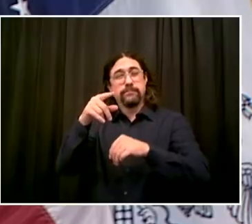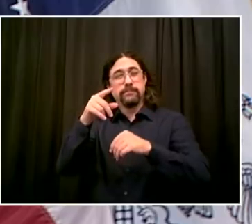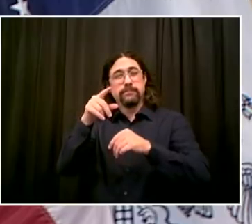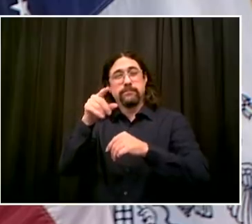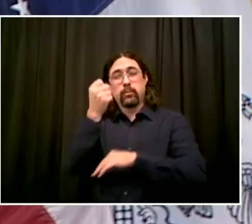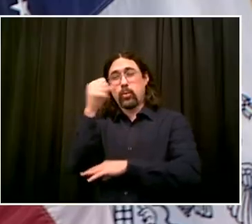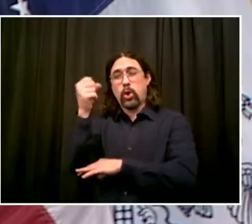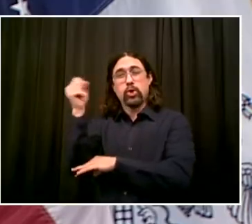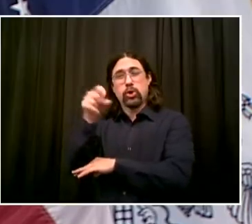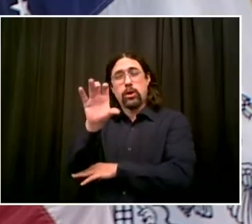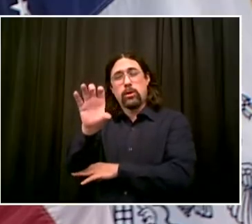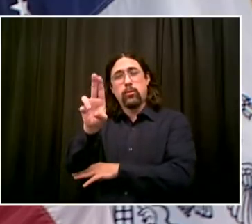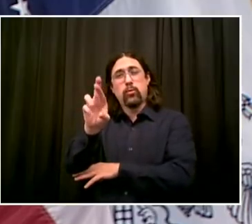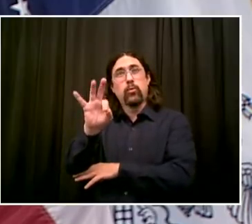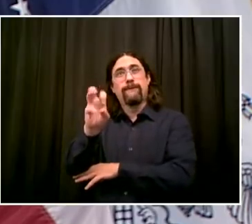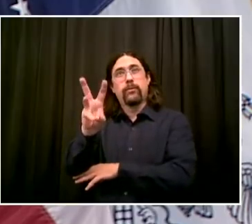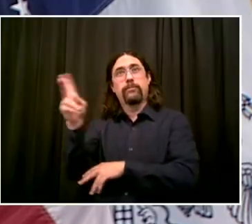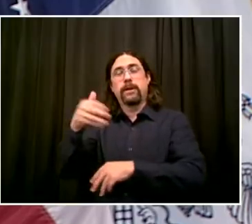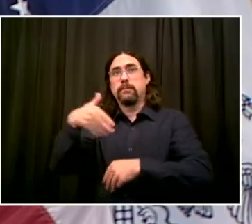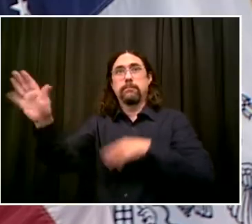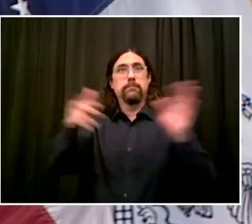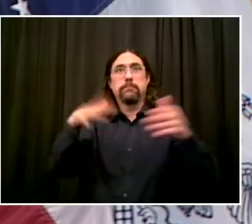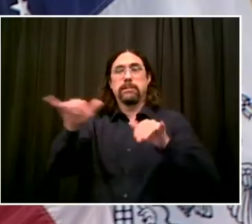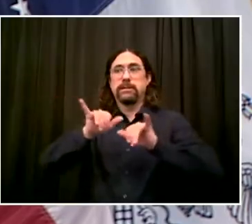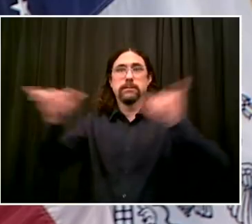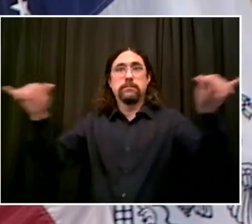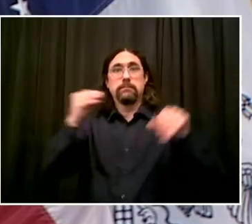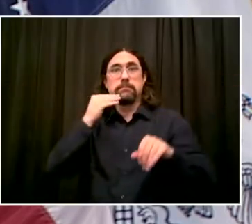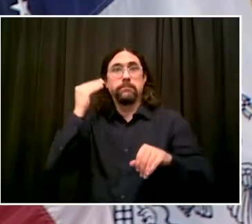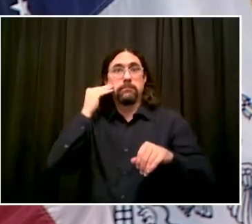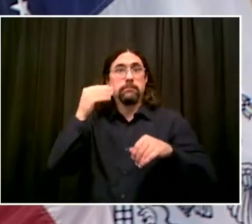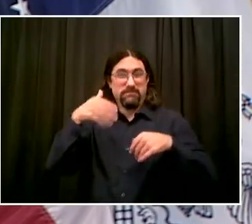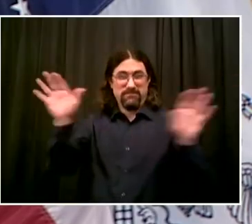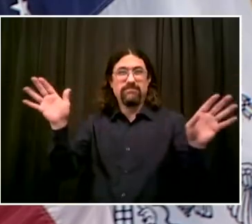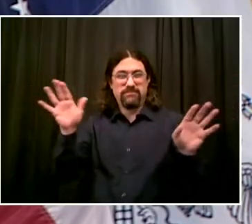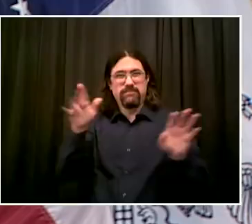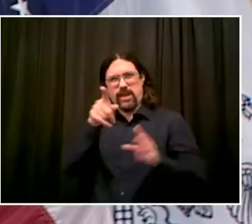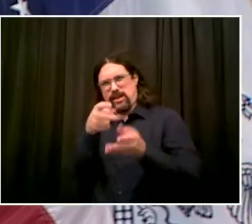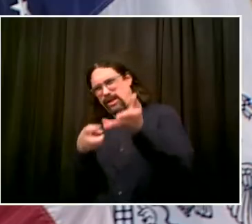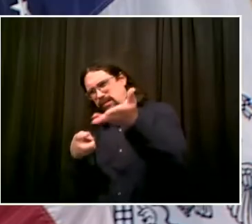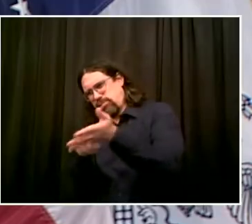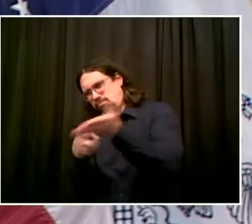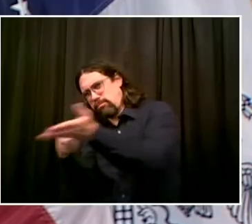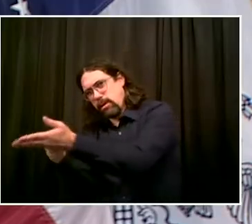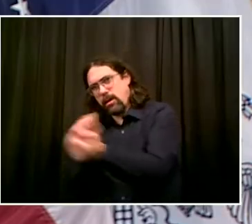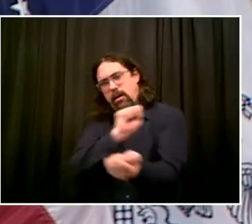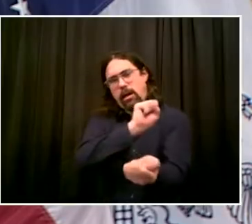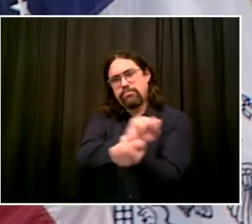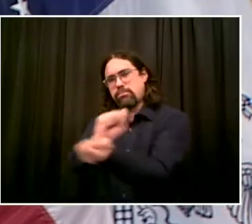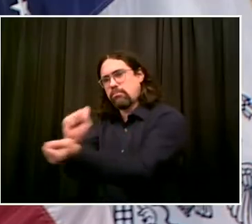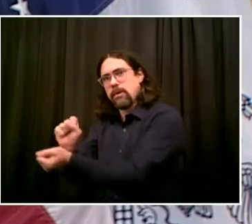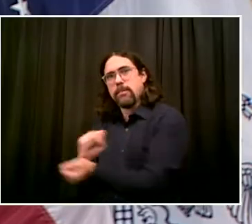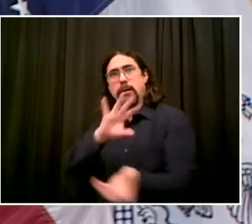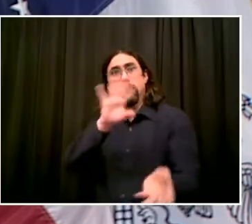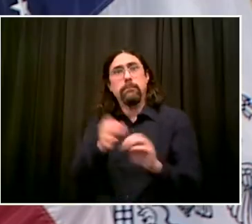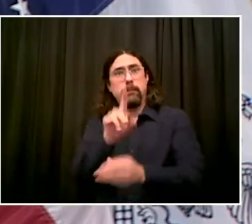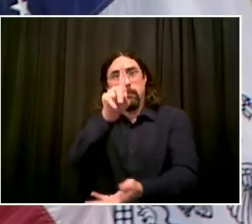THE CURFEW THAT WAS LATER RESCINDED? MANY OF THEM ERWE YSPHICALLY DETAINED BY POLICE, THEY HAD THEIR FREEDOM TAKE FNOHR OUSR. SHOULD THESE PEOPLE STILL NEED TO FACE